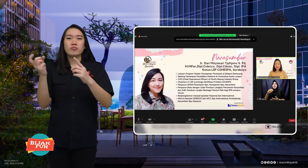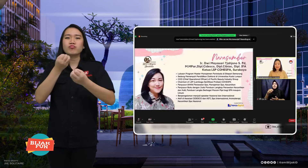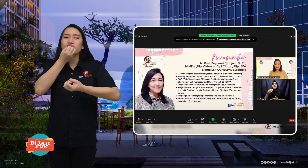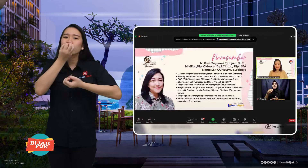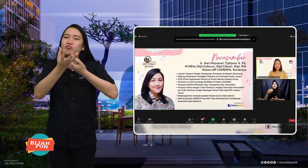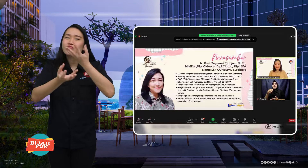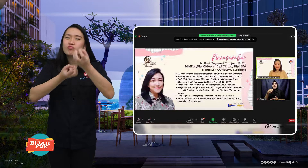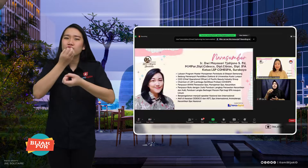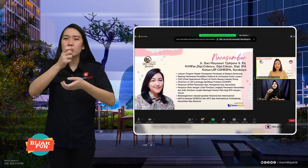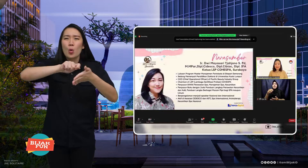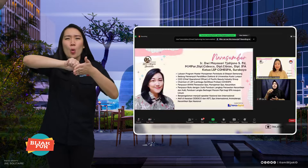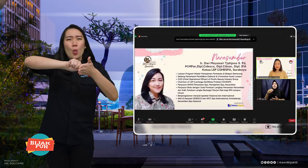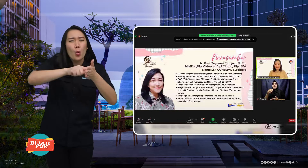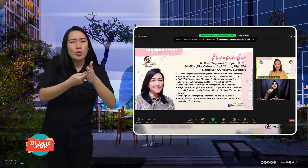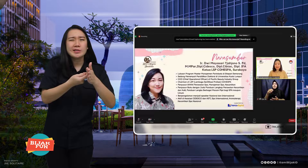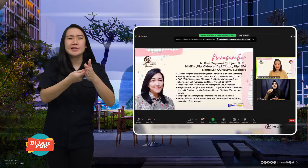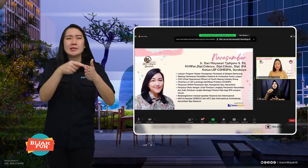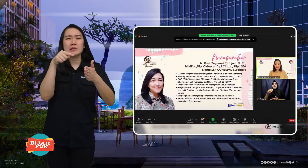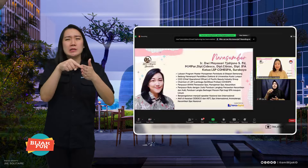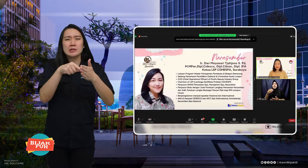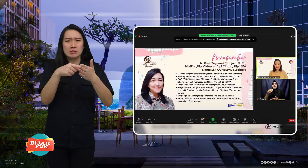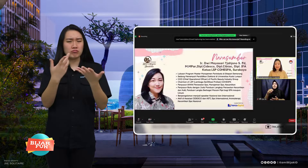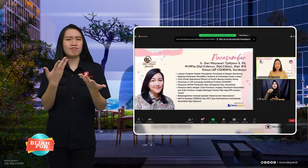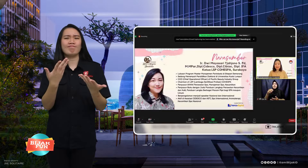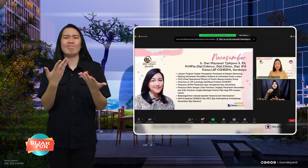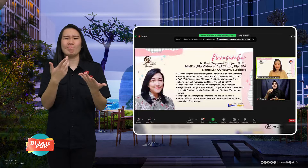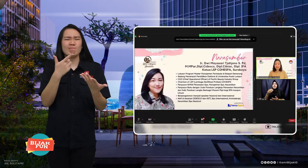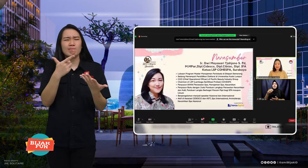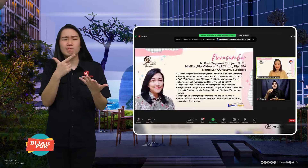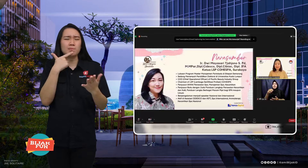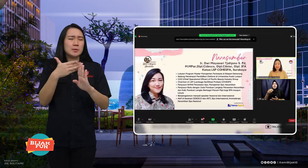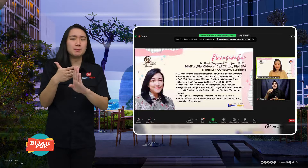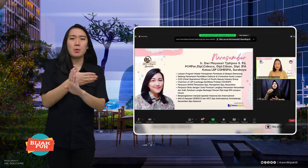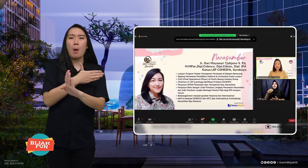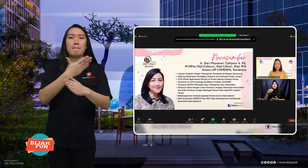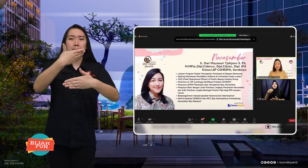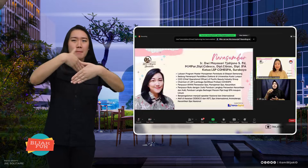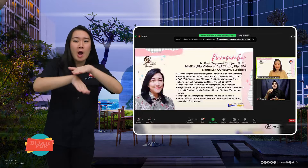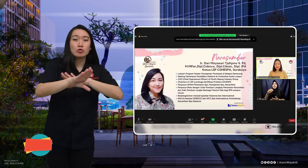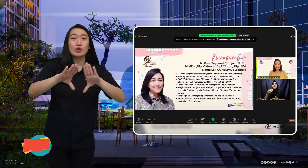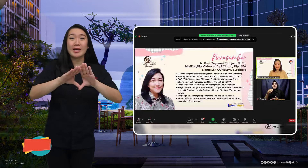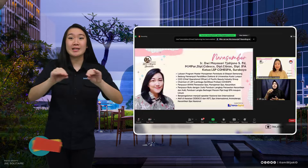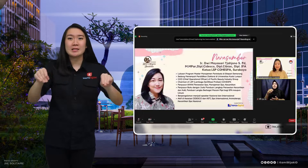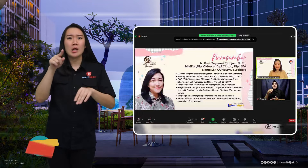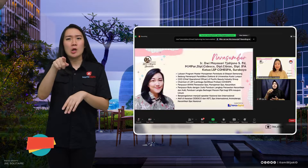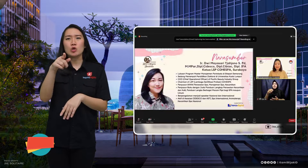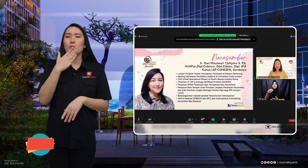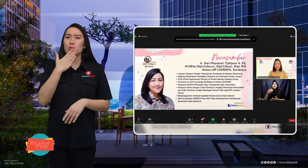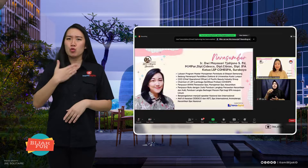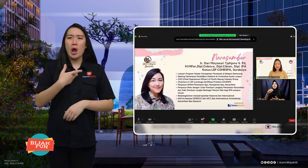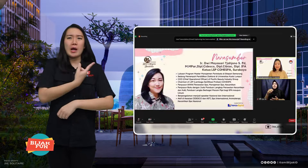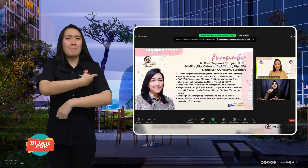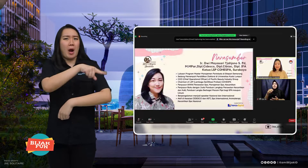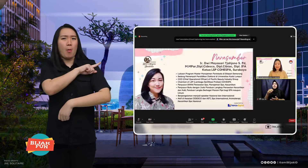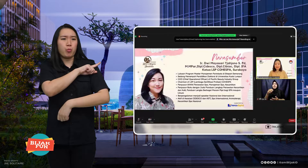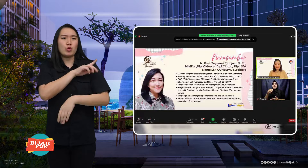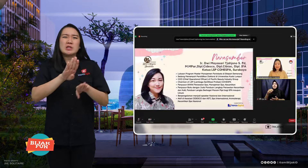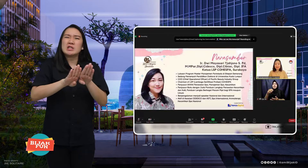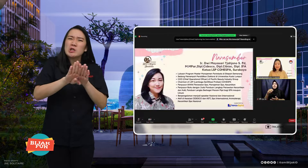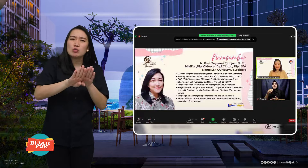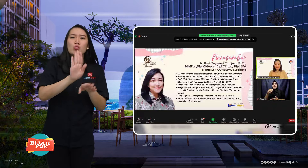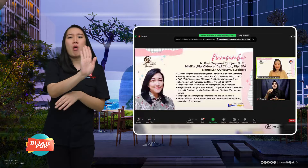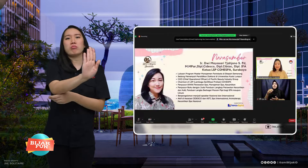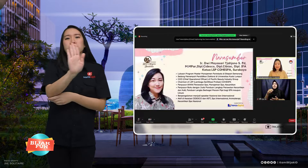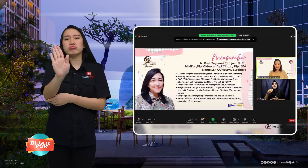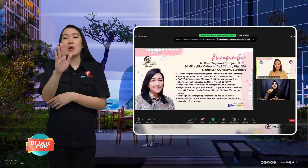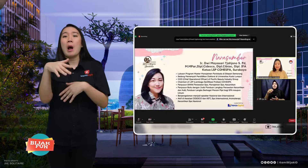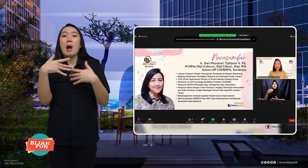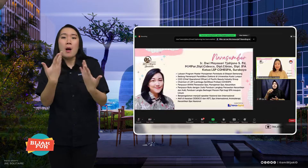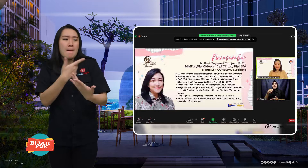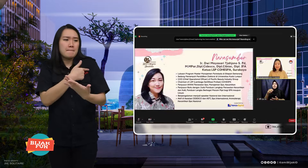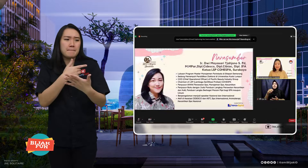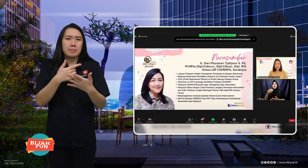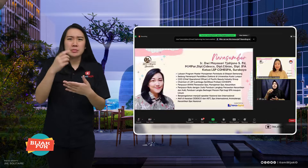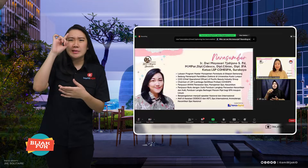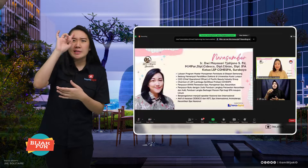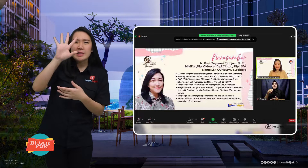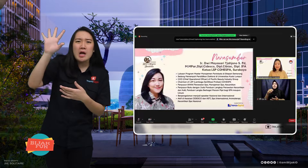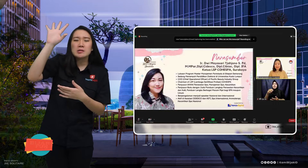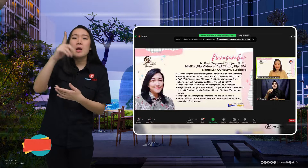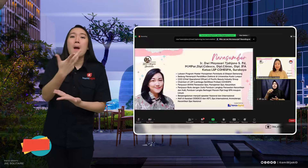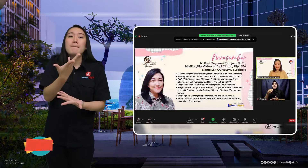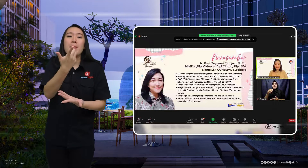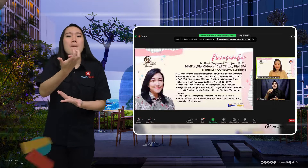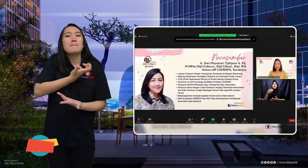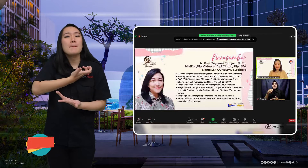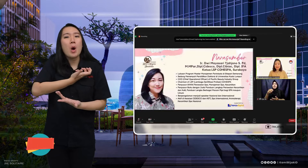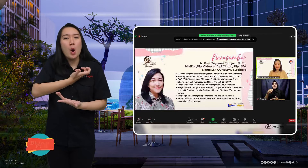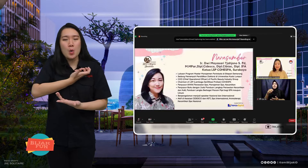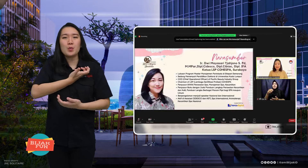explaining the key before going to work is have the ability to match what you aspire to.